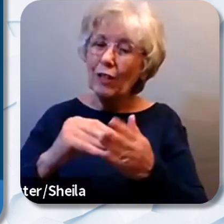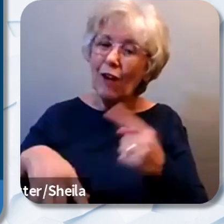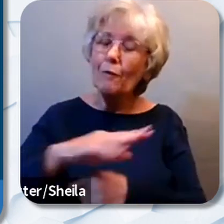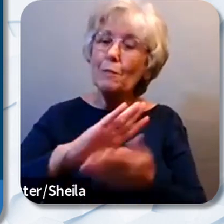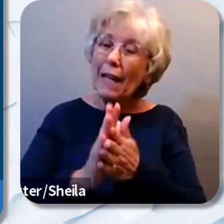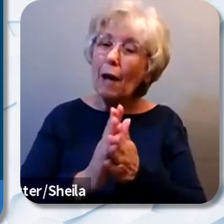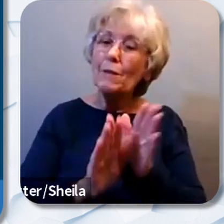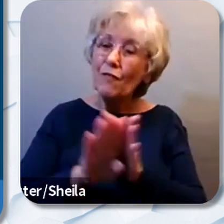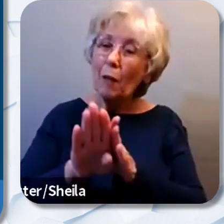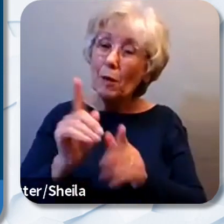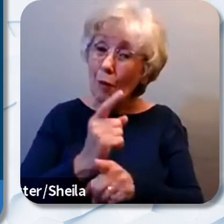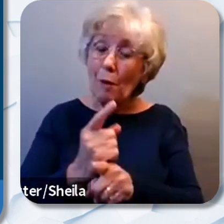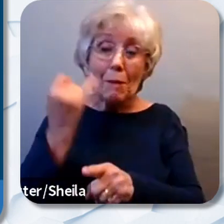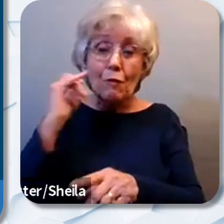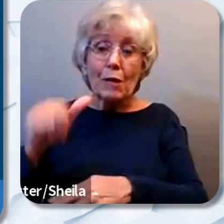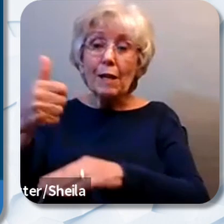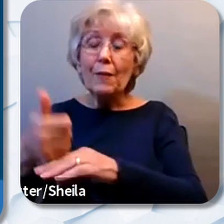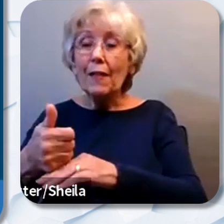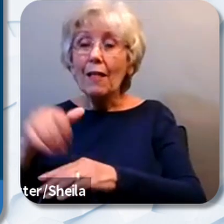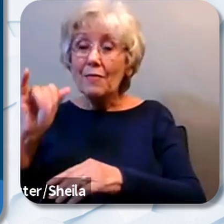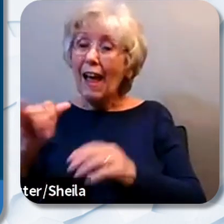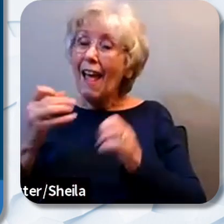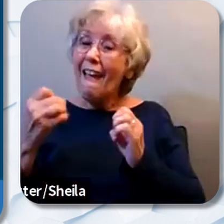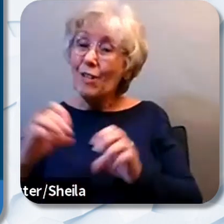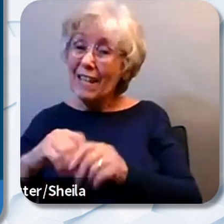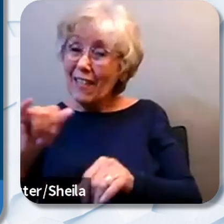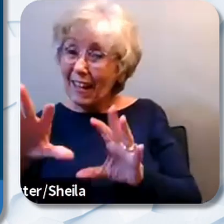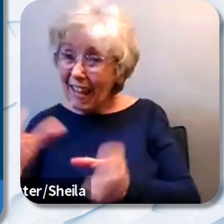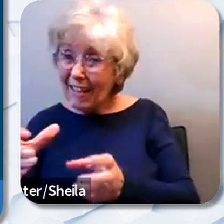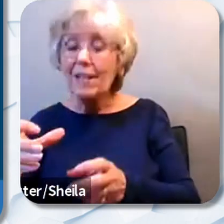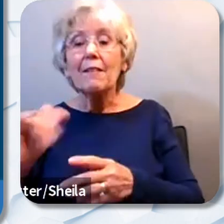but when you implement that the actors in the class that kind of. leads it right there where